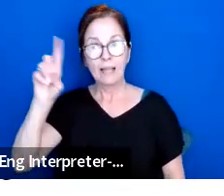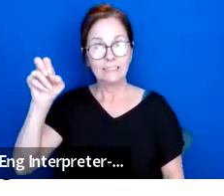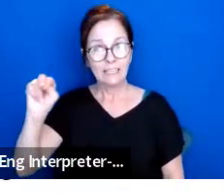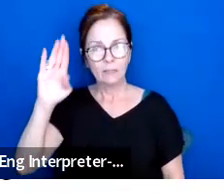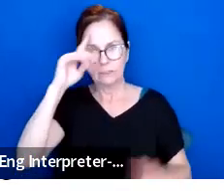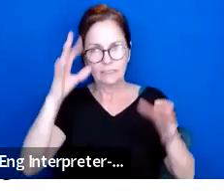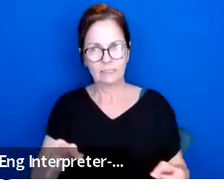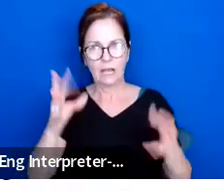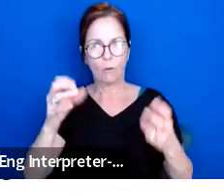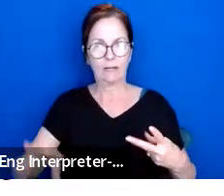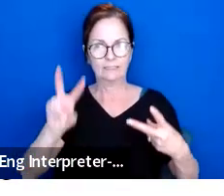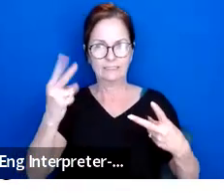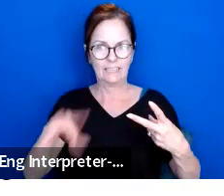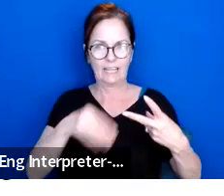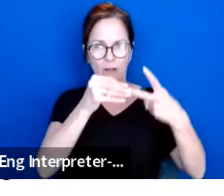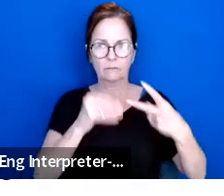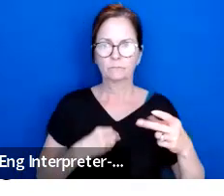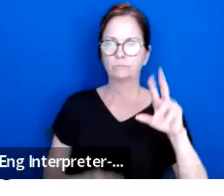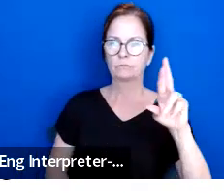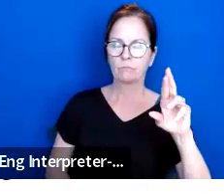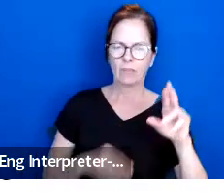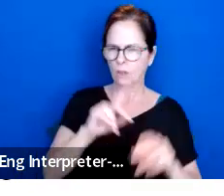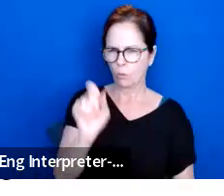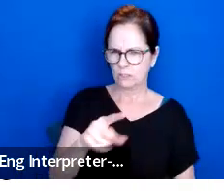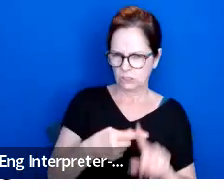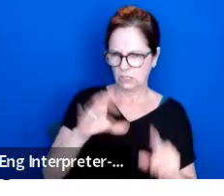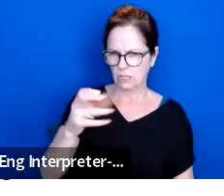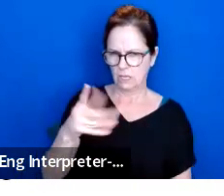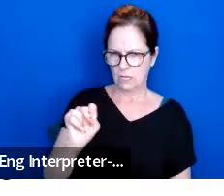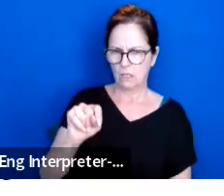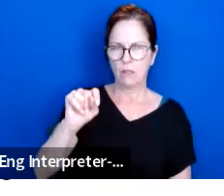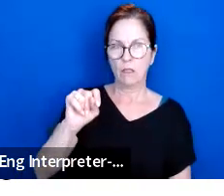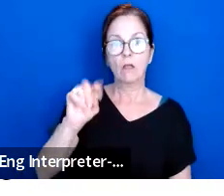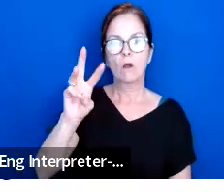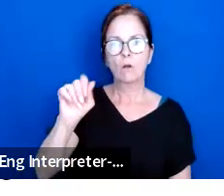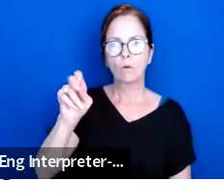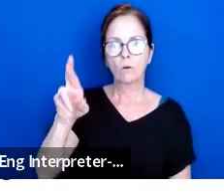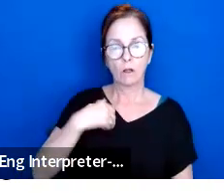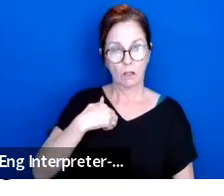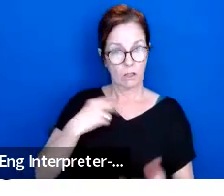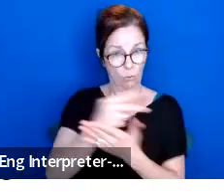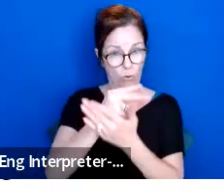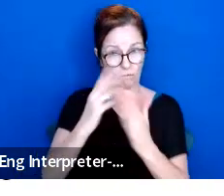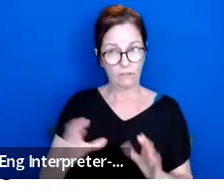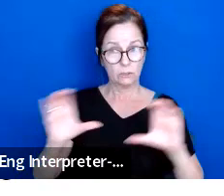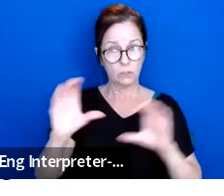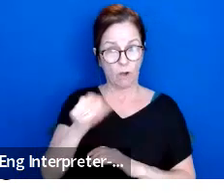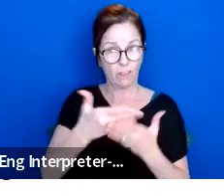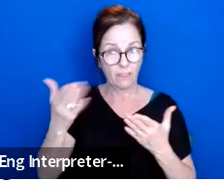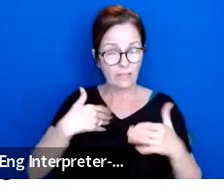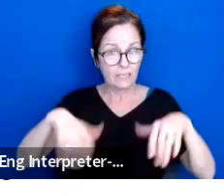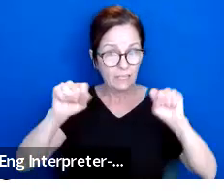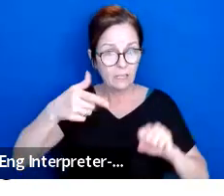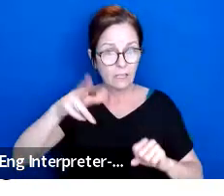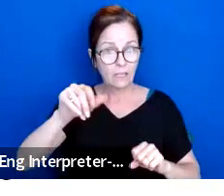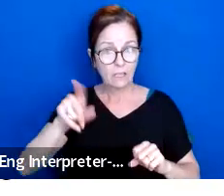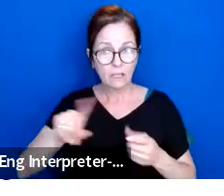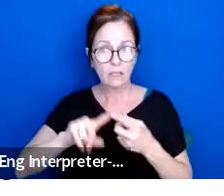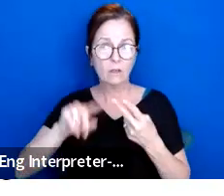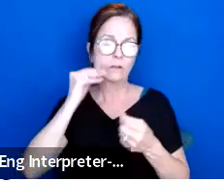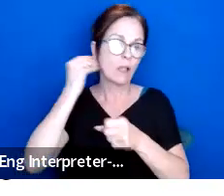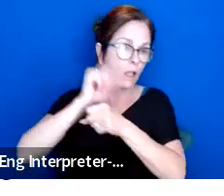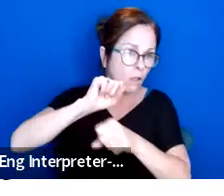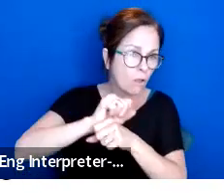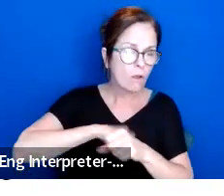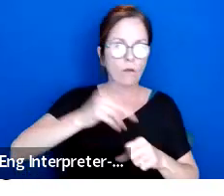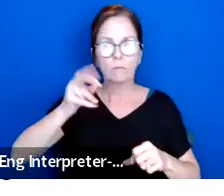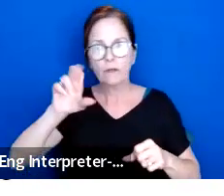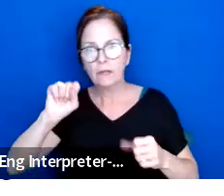Okay, Linda, we have a question in the chat, from Walter. He asked should the reviewer do other stuff take the quiz do an assignment do reviewers review how the instructor grades